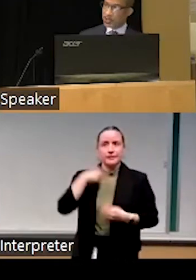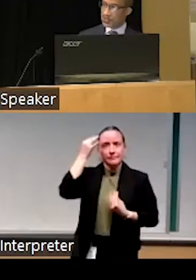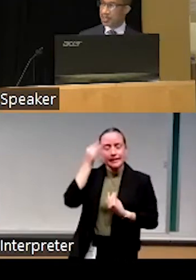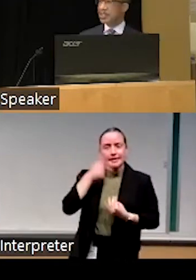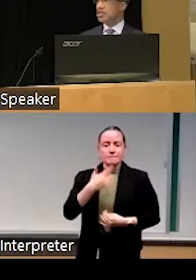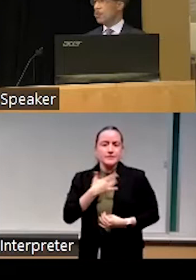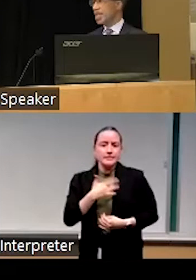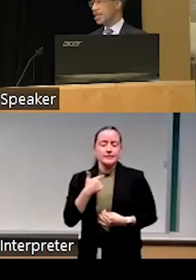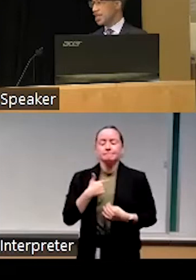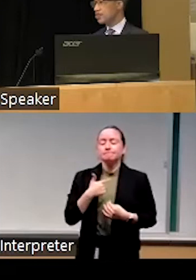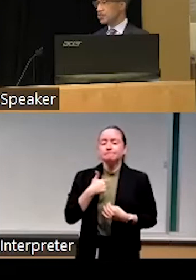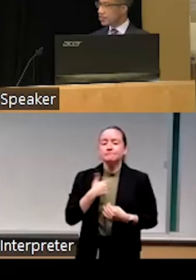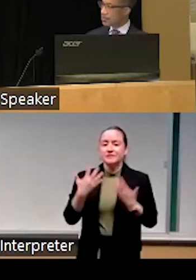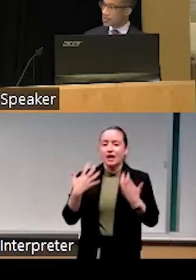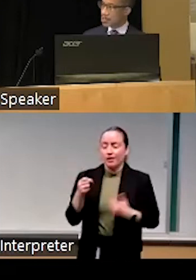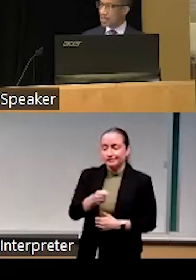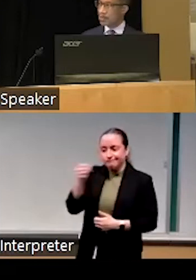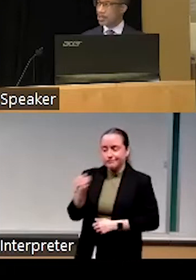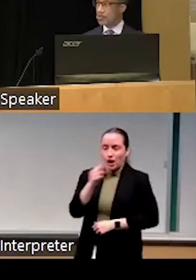this person away in the hospital so I don't have to think about them anymore